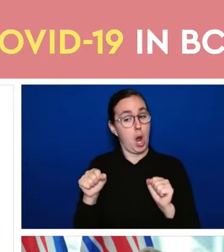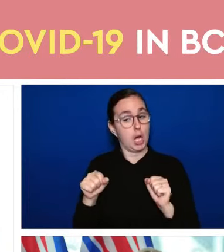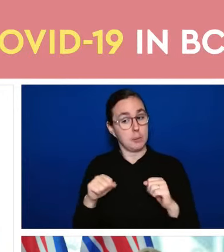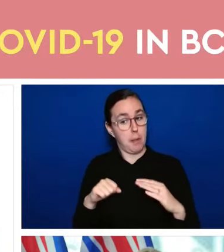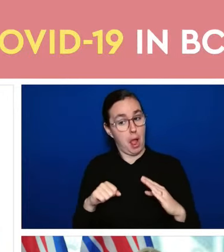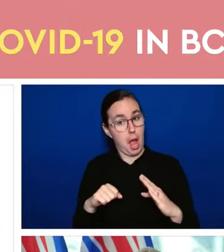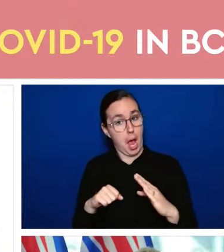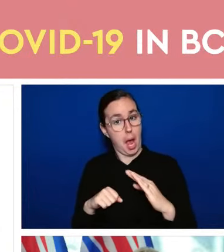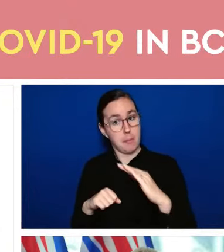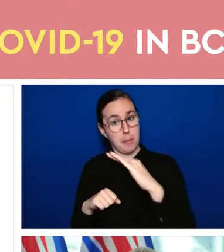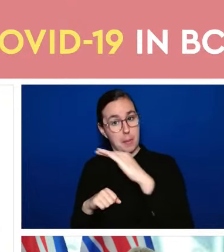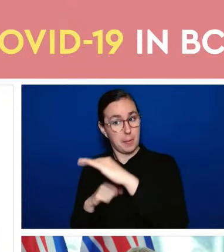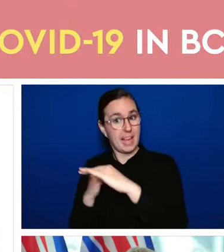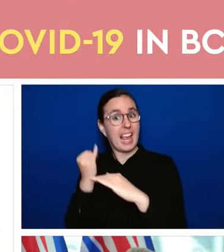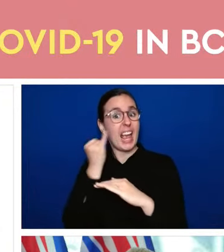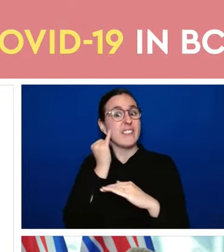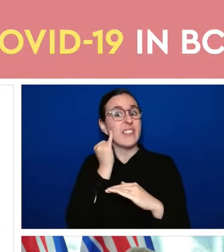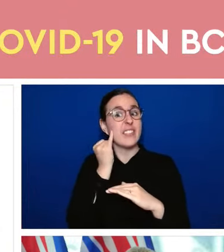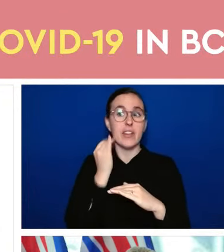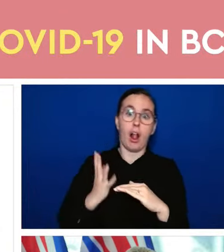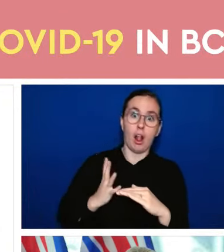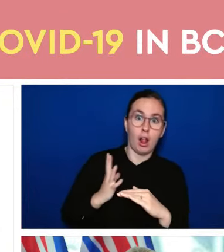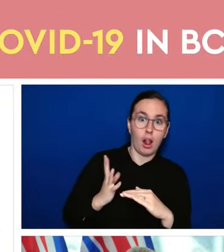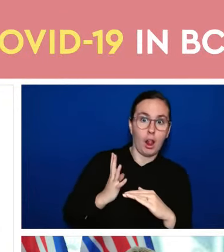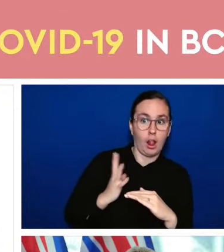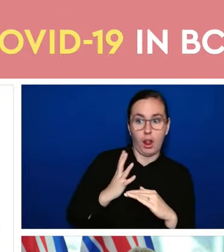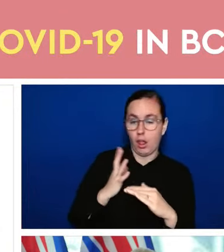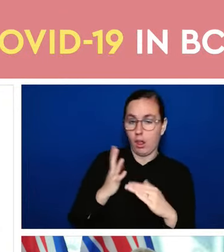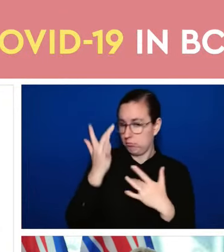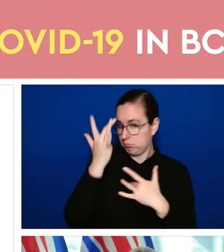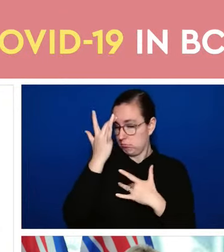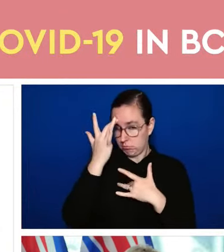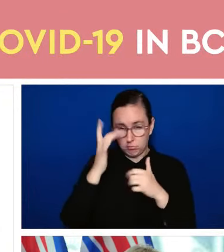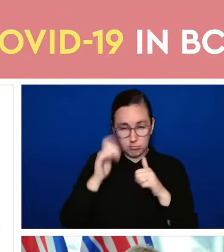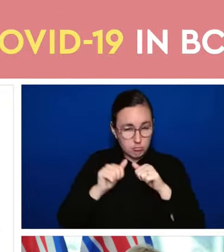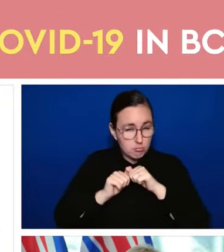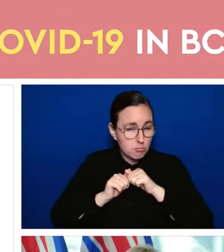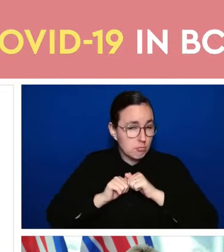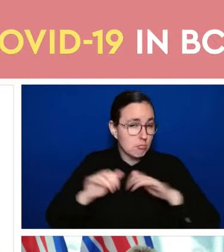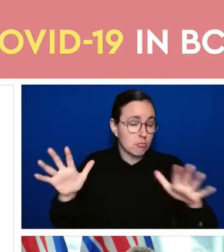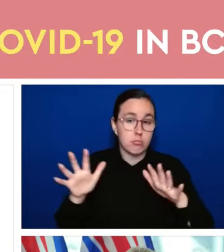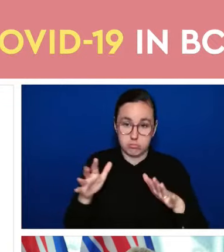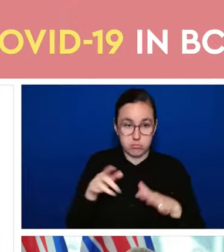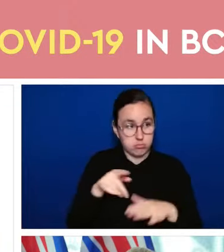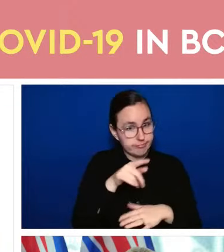higher risk scenario or lower risk scenario. And what we have